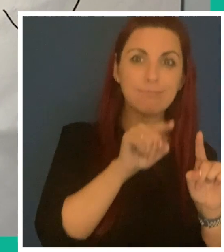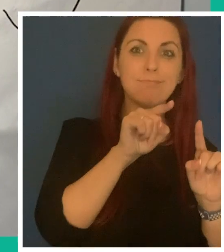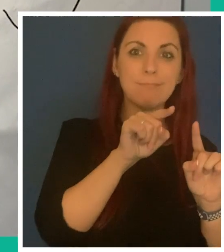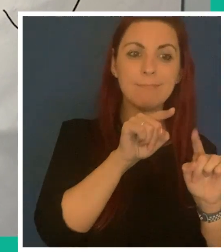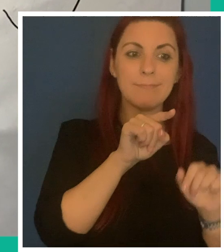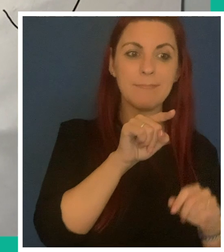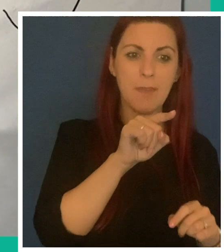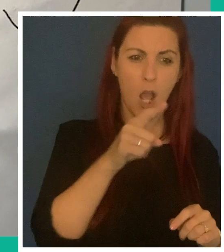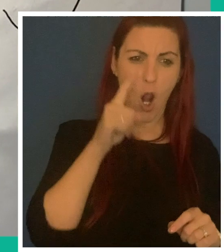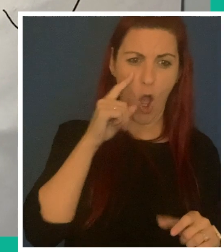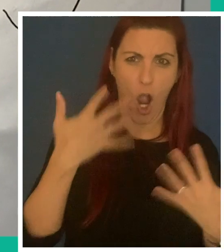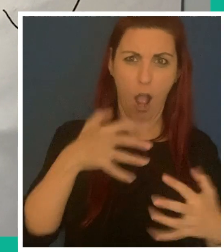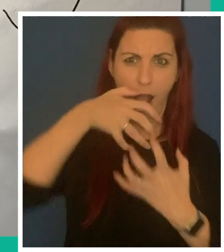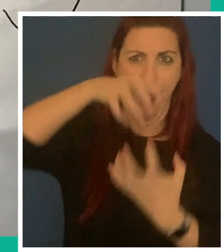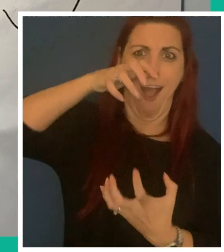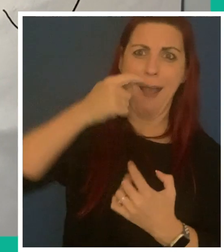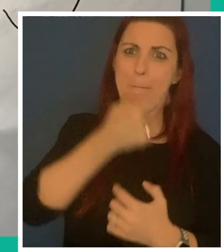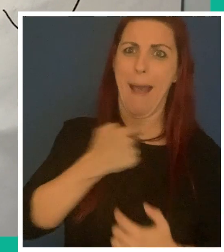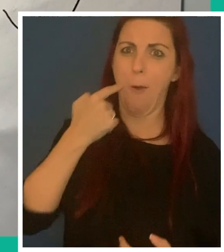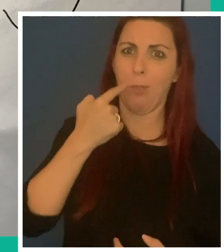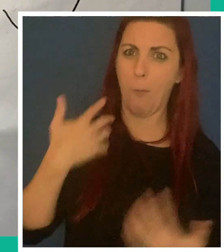Look at the size of that gob! Excellent.